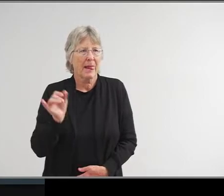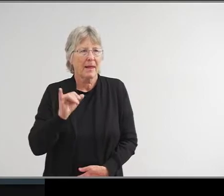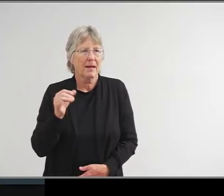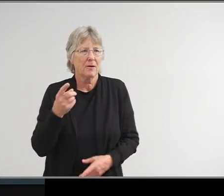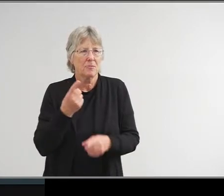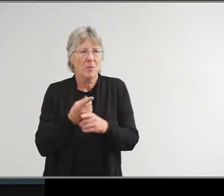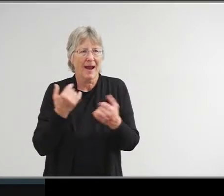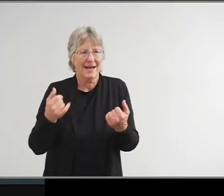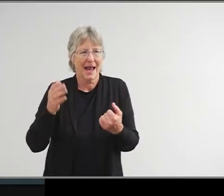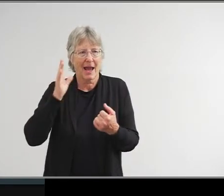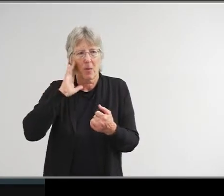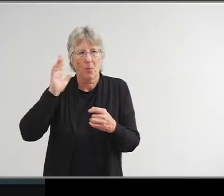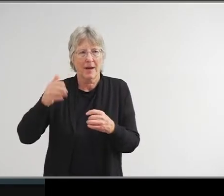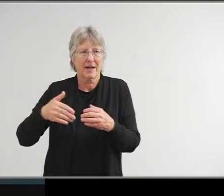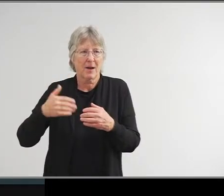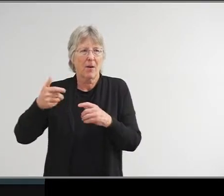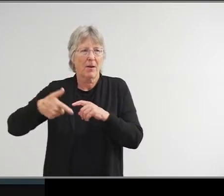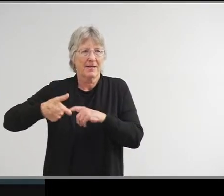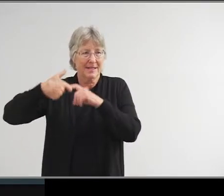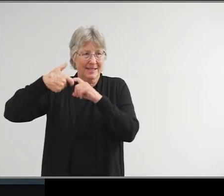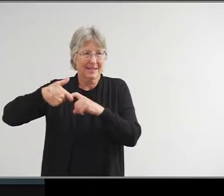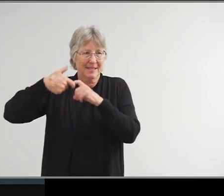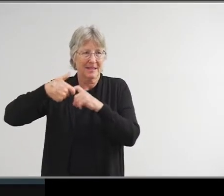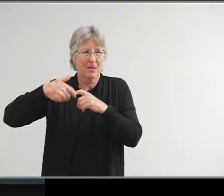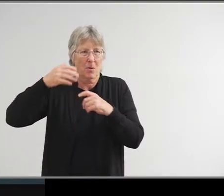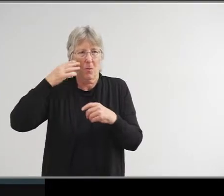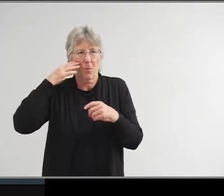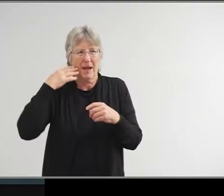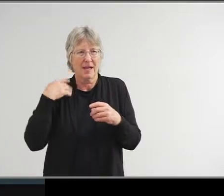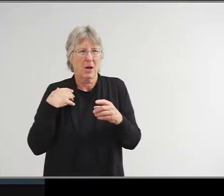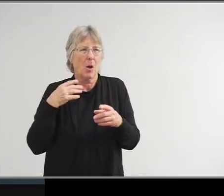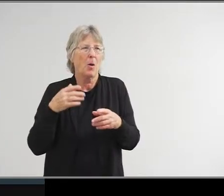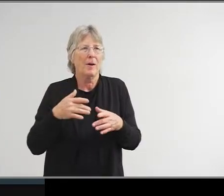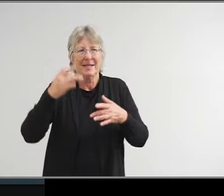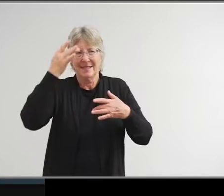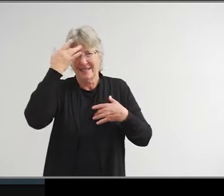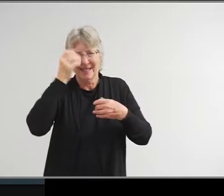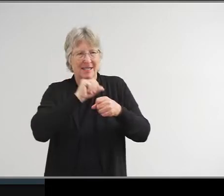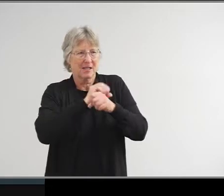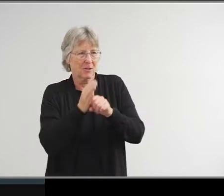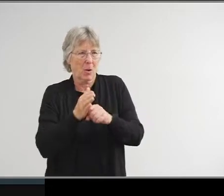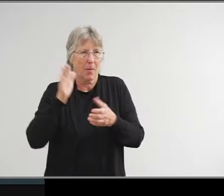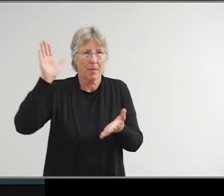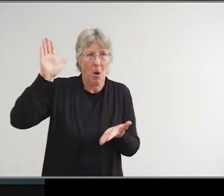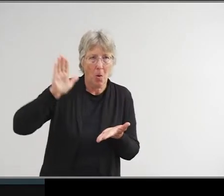we know that when the case rates of COVID decline in our city, that we expect that that process